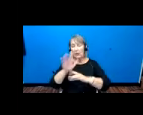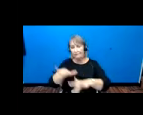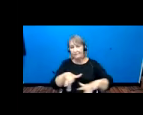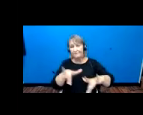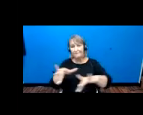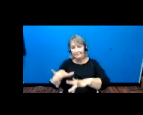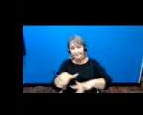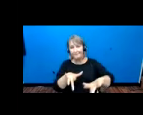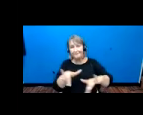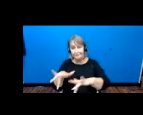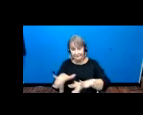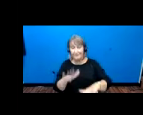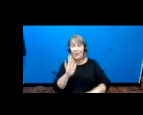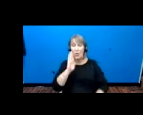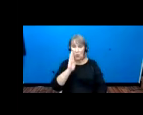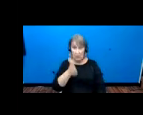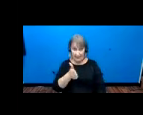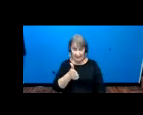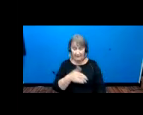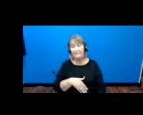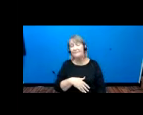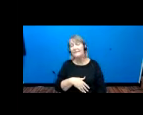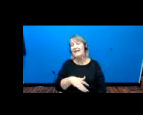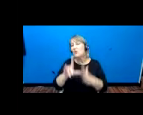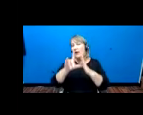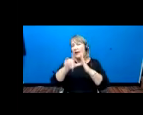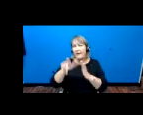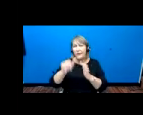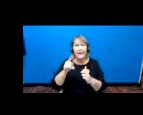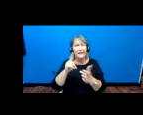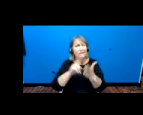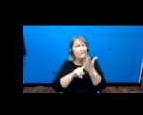and feel free to refer back to it later if you have any questions.